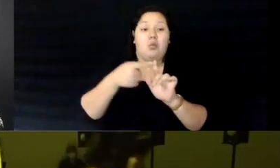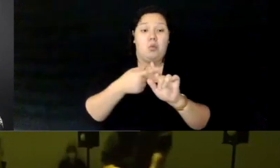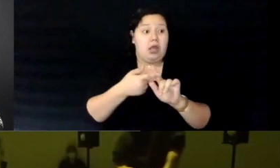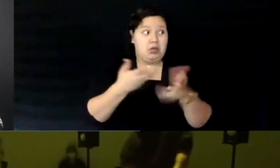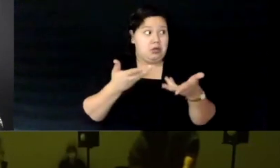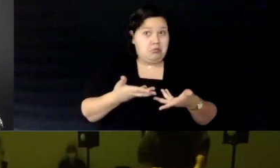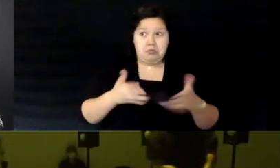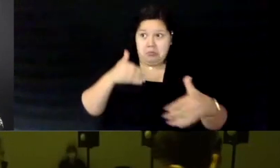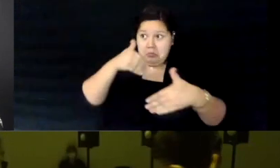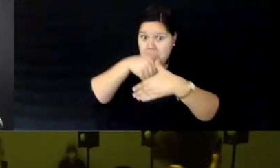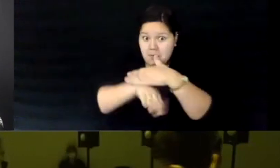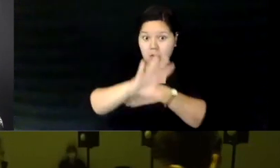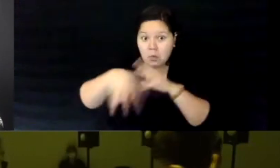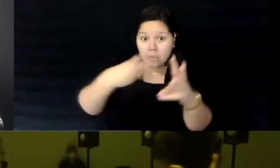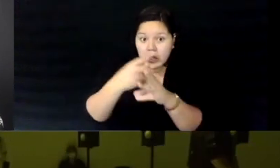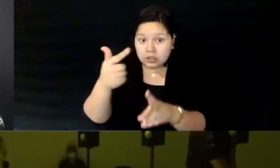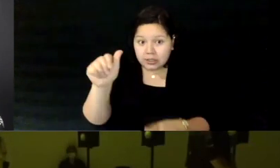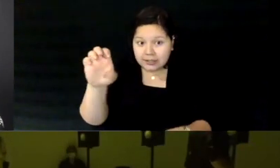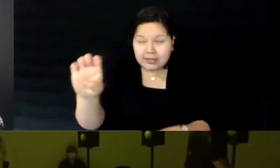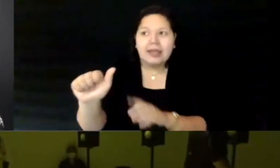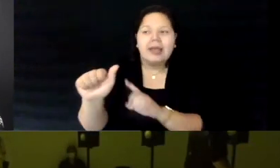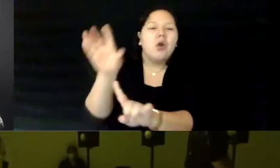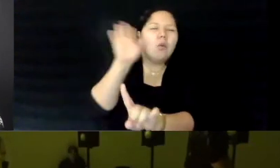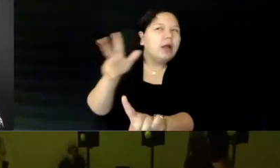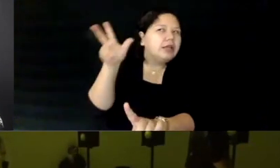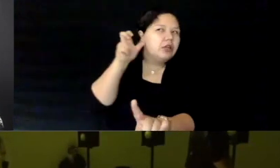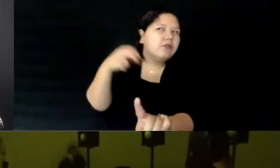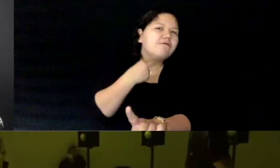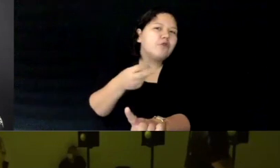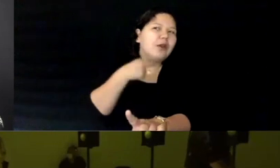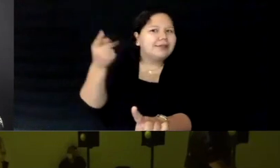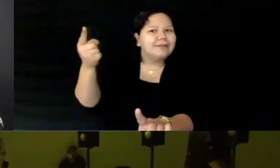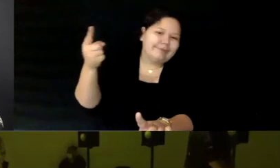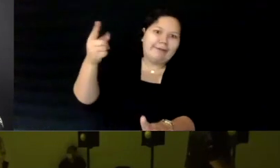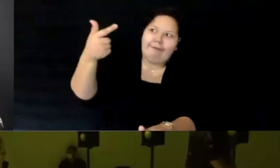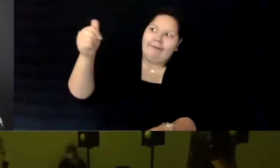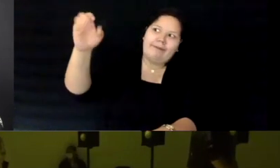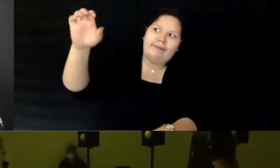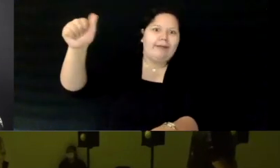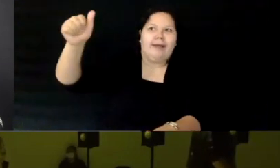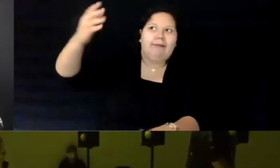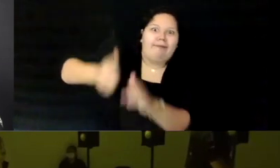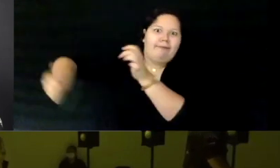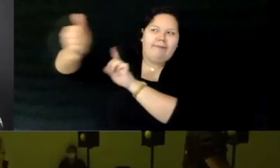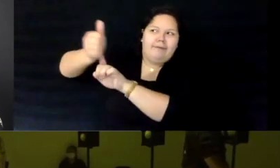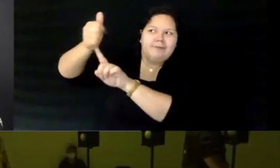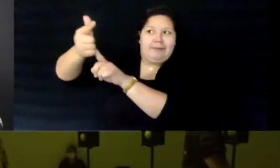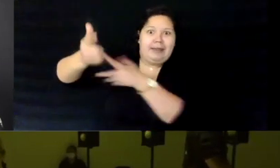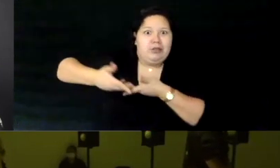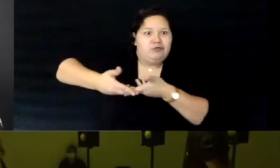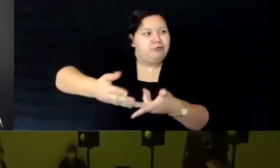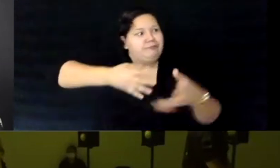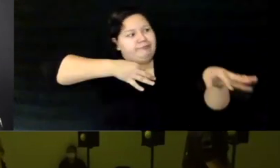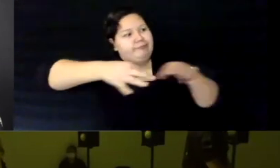So you'll hear the voice of Gaea, inviting you with the, introducing the four different pillars,